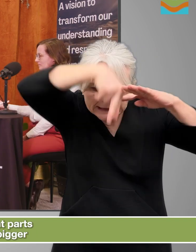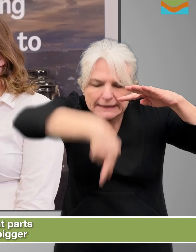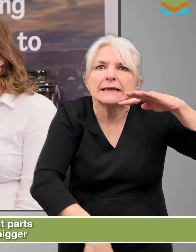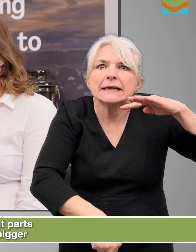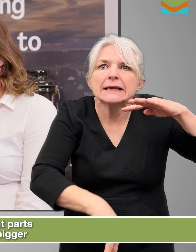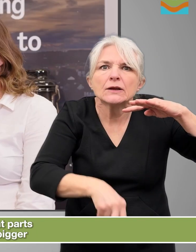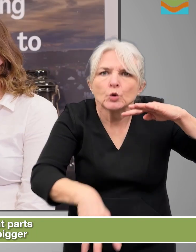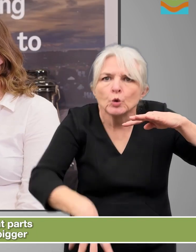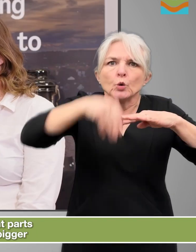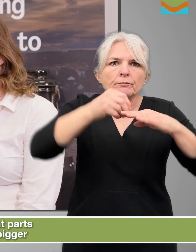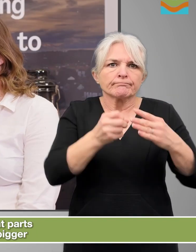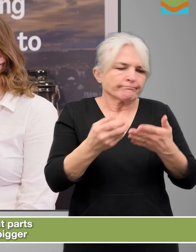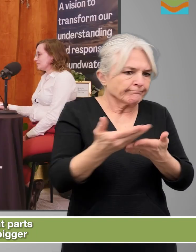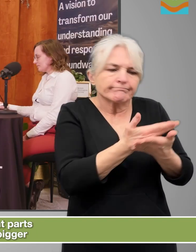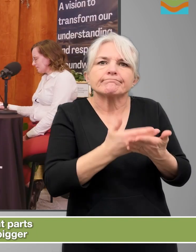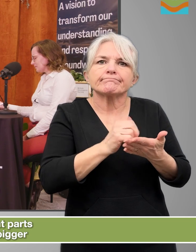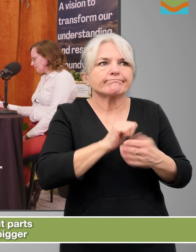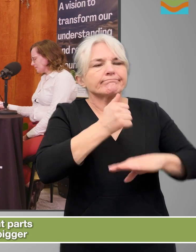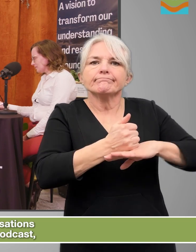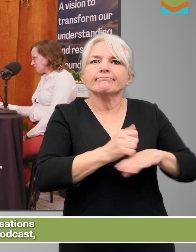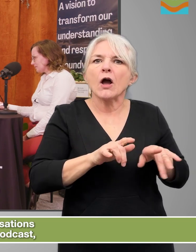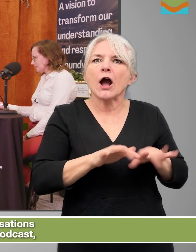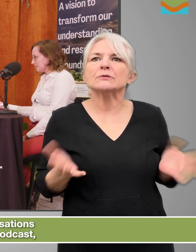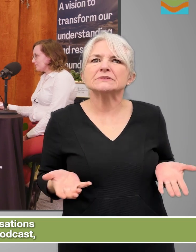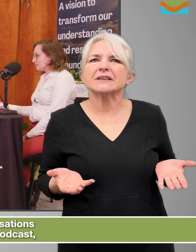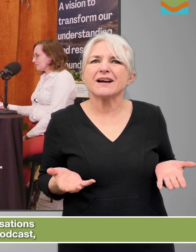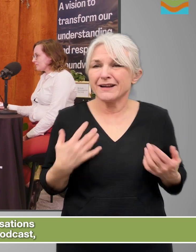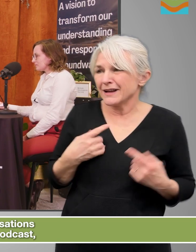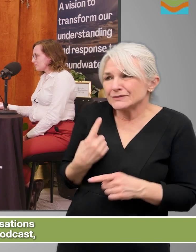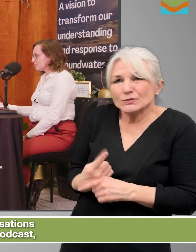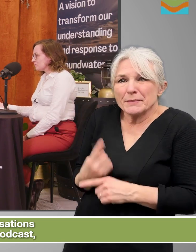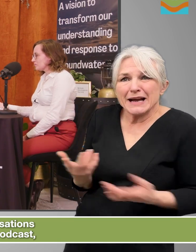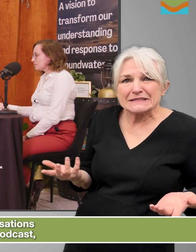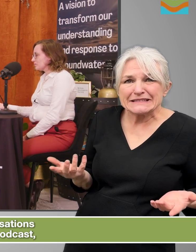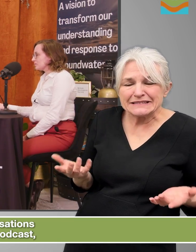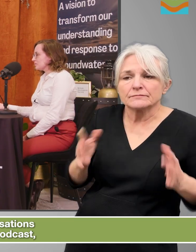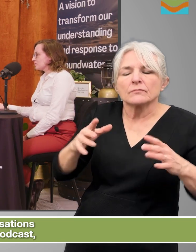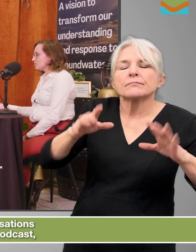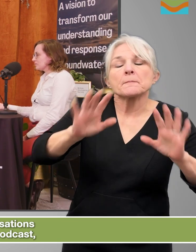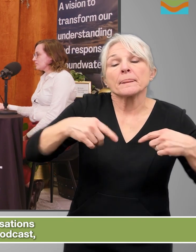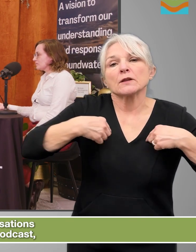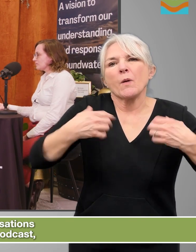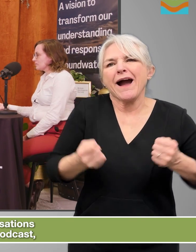where we bring all the different parts together and we look at the bigger picture. And one of the conversations we've had a lot about on this podcast,